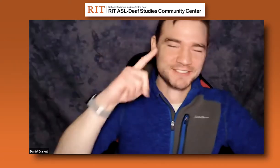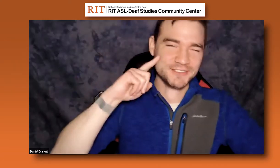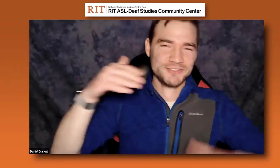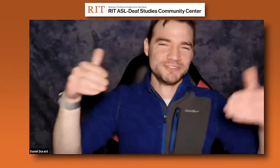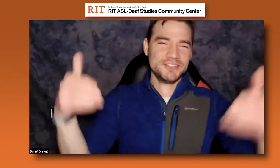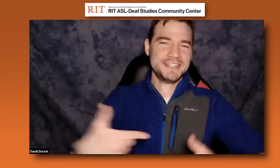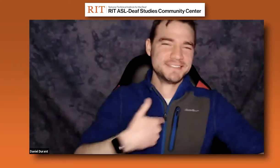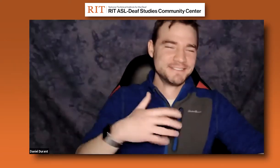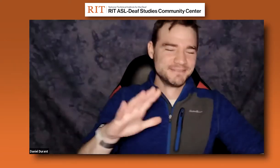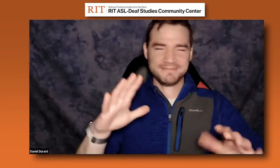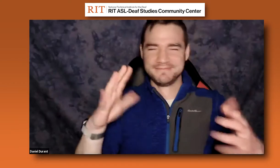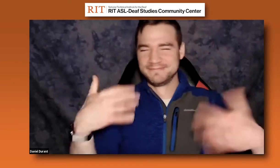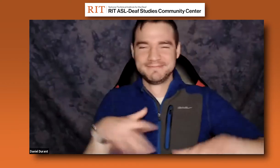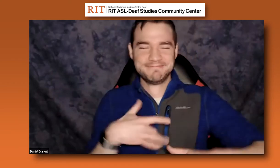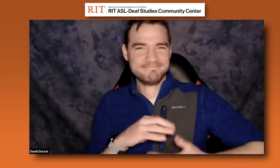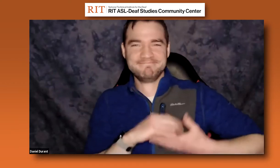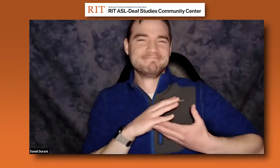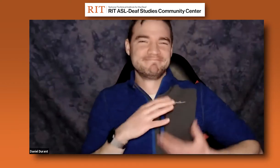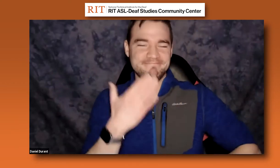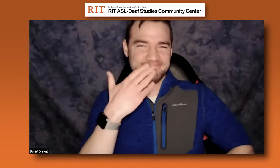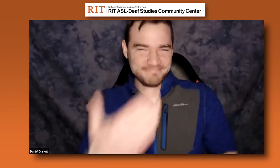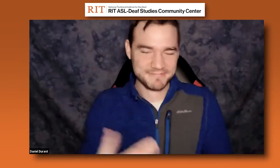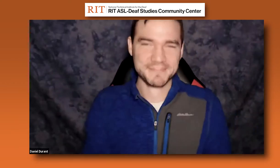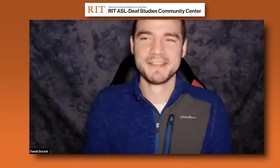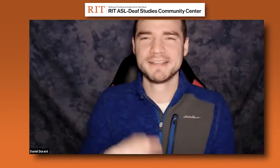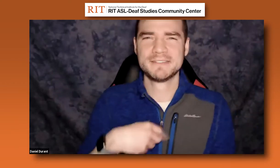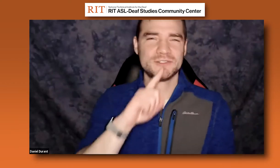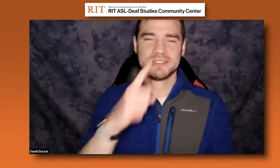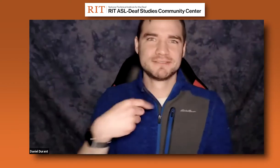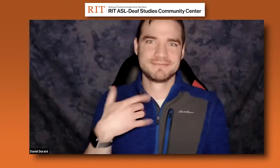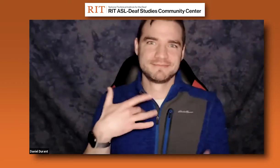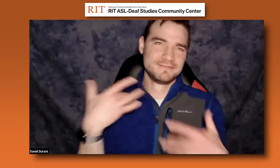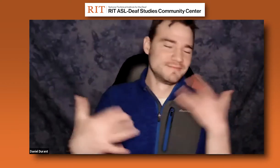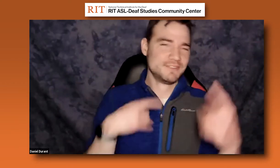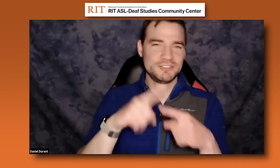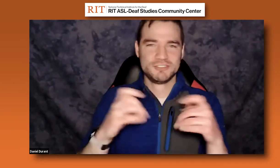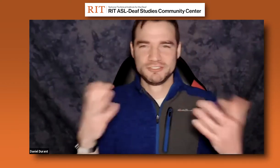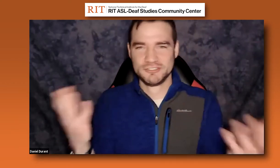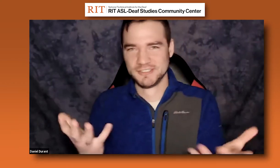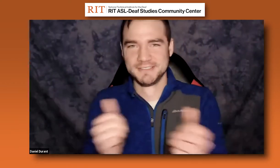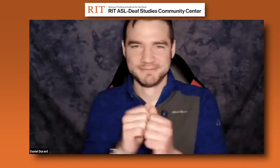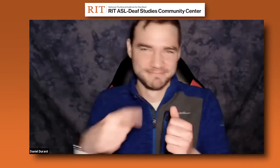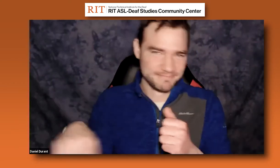Daniel: Thanks, Ren, for that really nice, heartwarming introduction. I'm so excited to be here